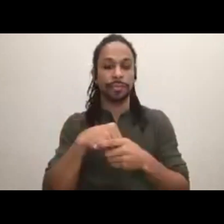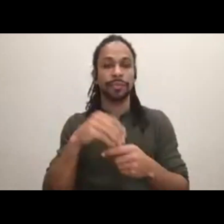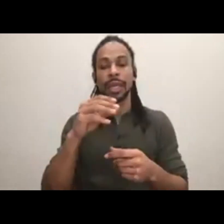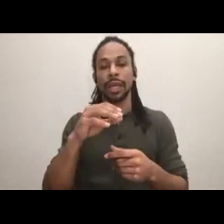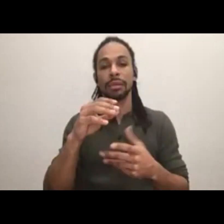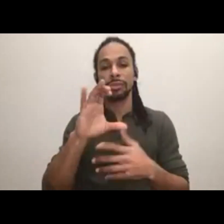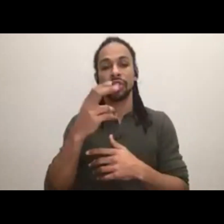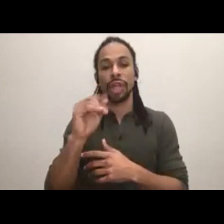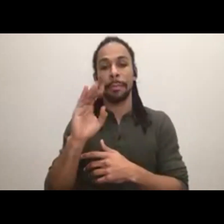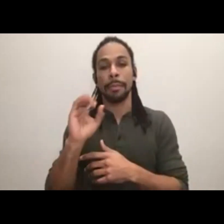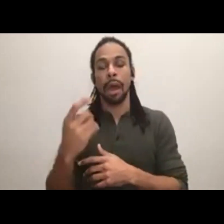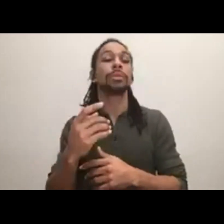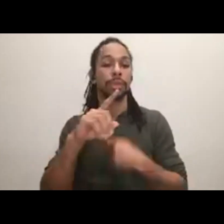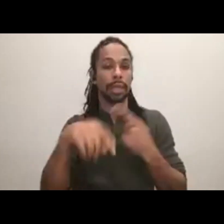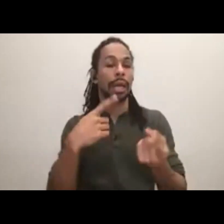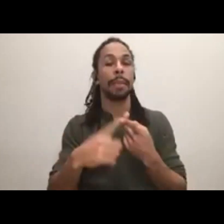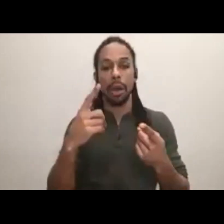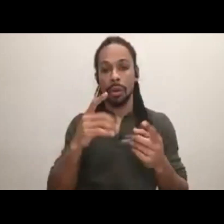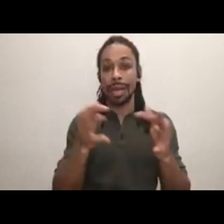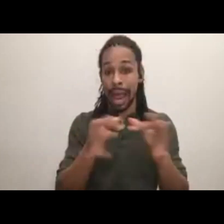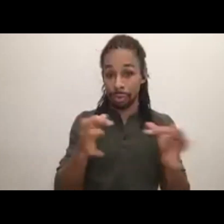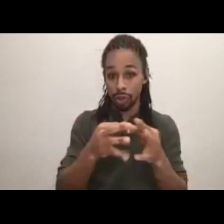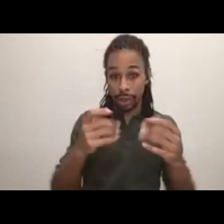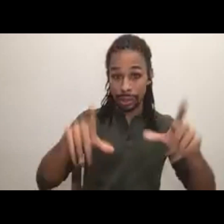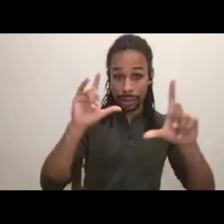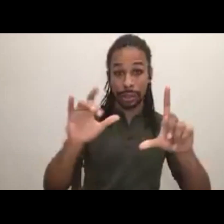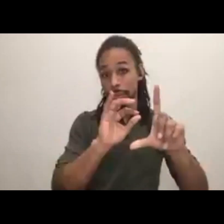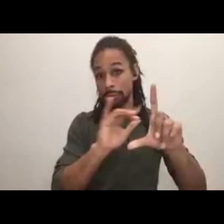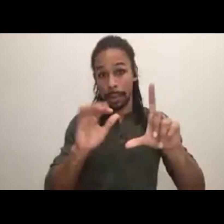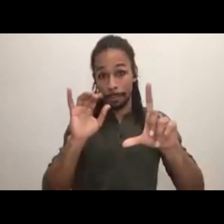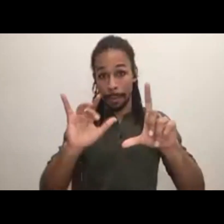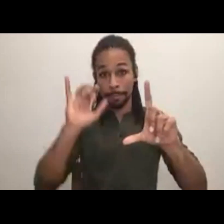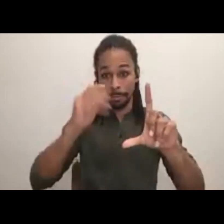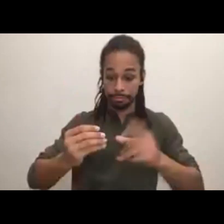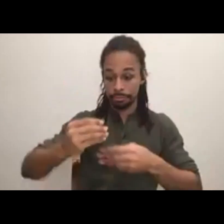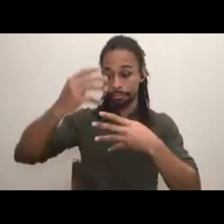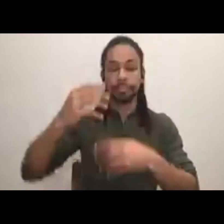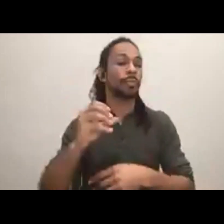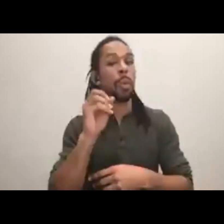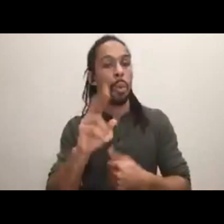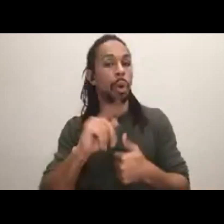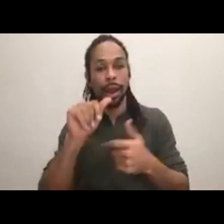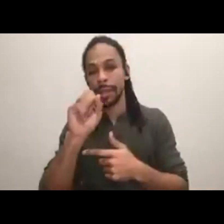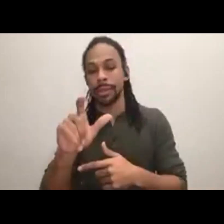if they are not already as well as other helpful information. Today's gathering is being captioned, hello to